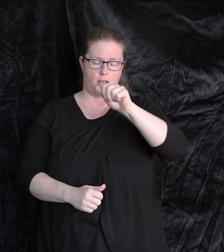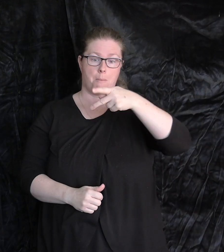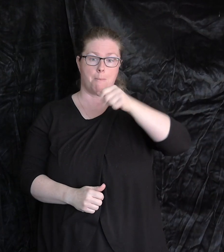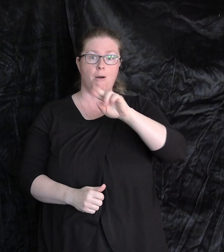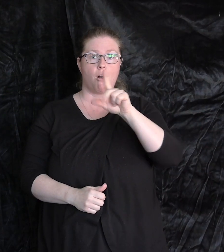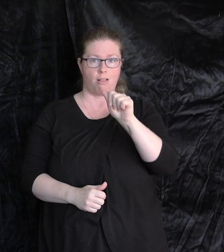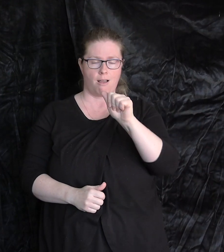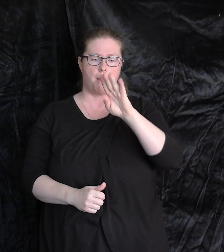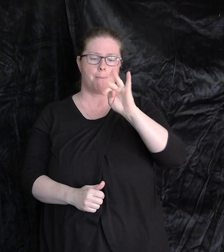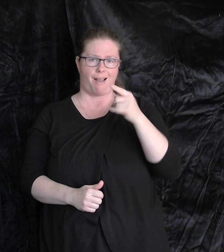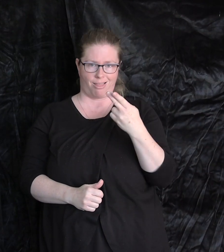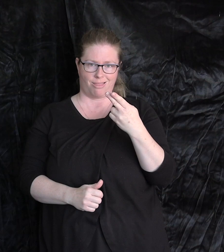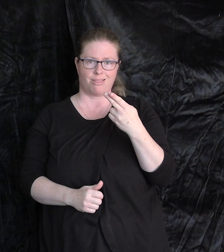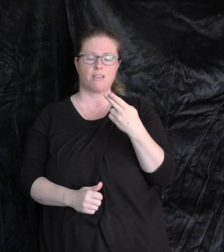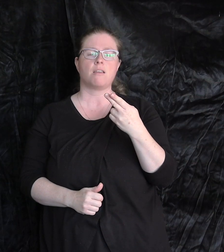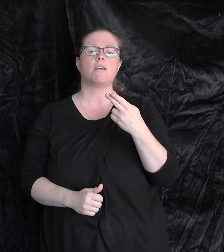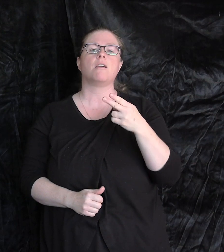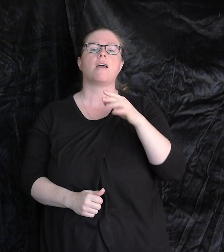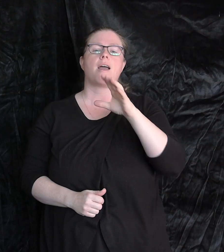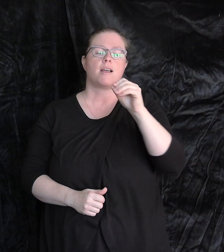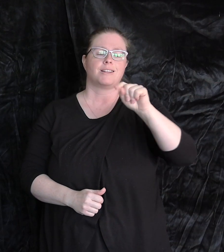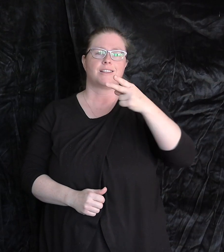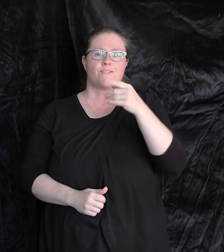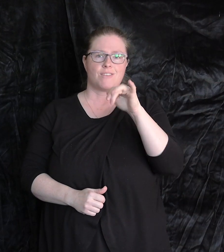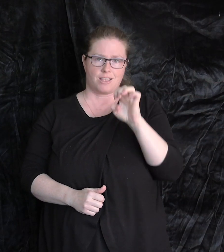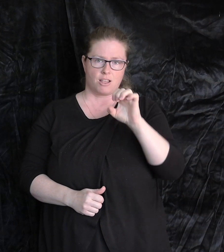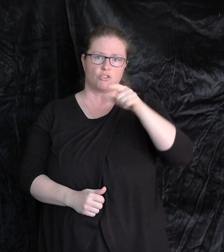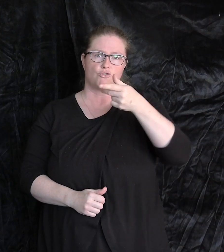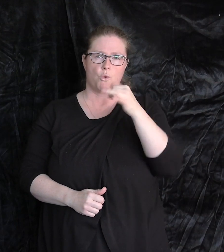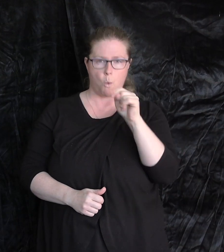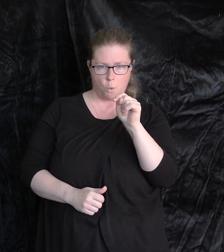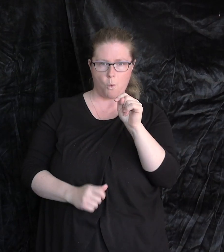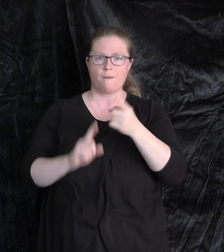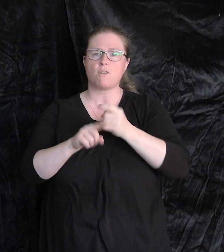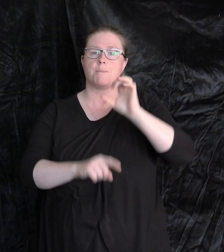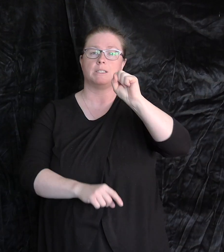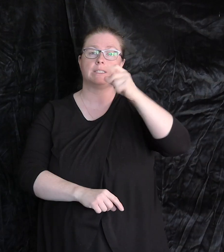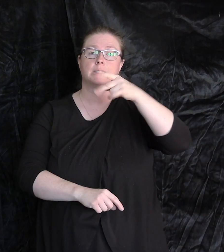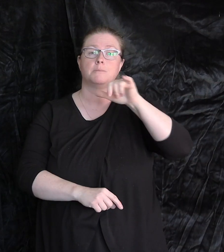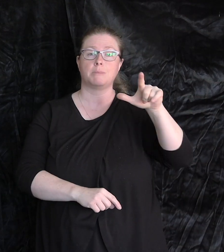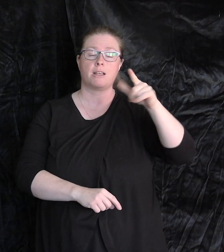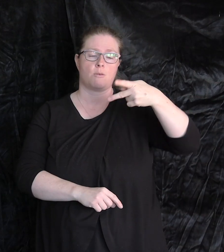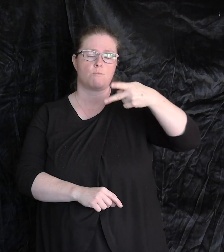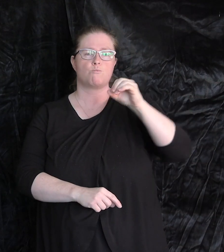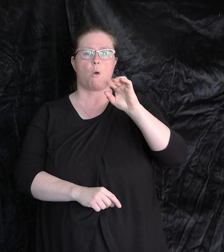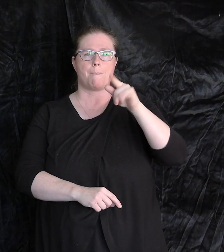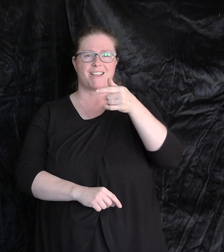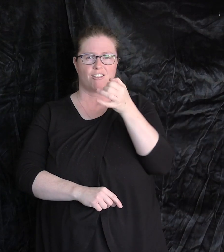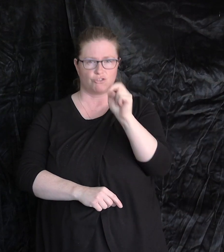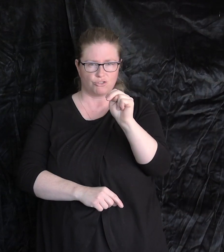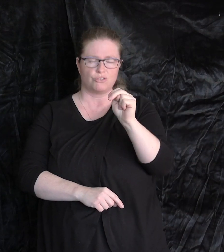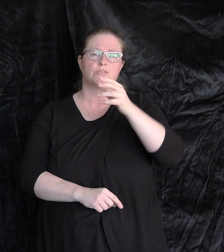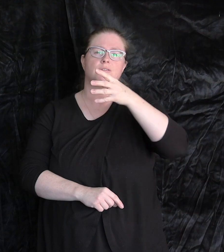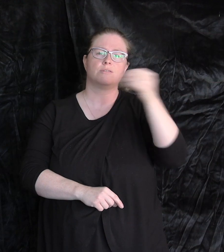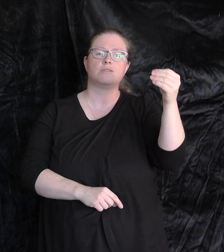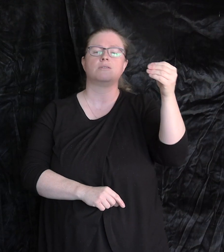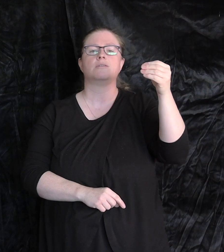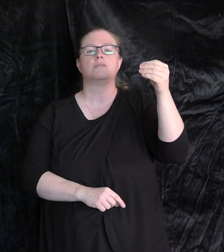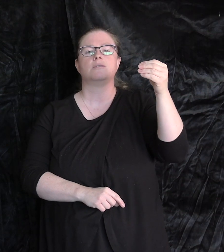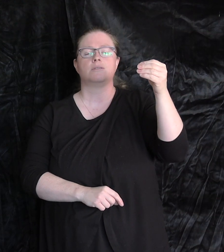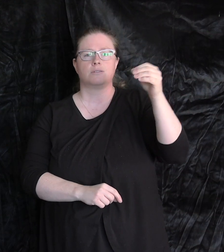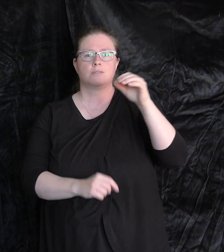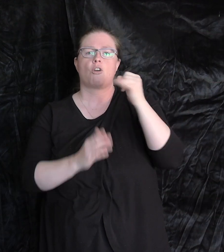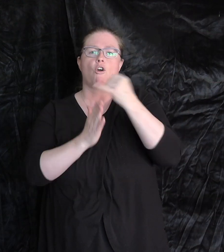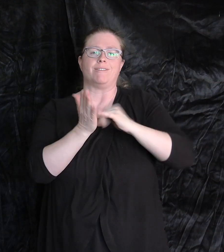of SPiLL Propagation artist center for creation and production in Sign Language in Canada